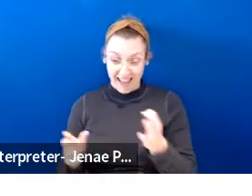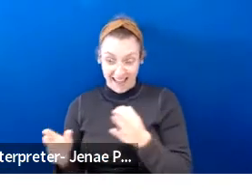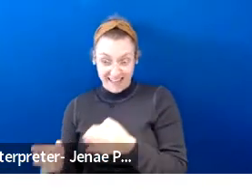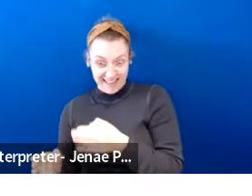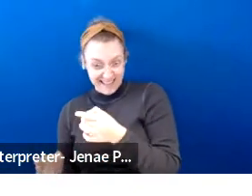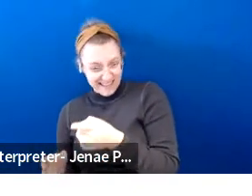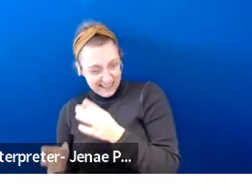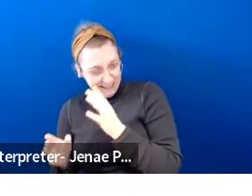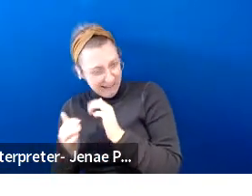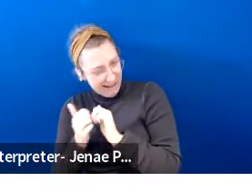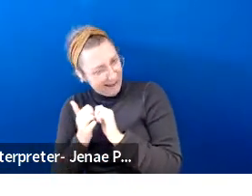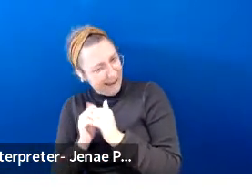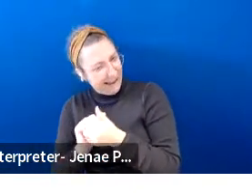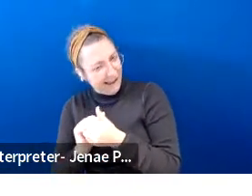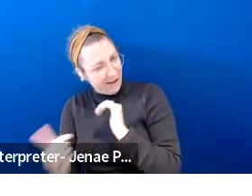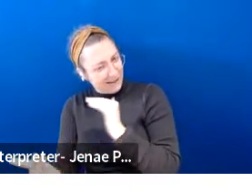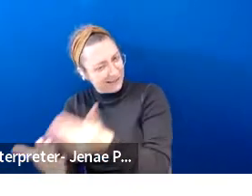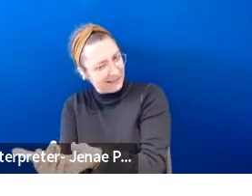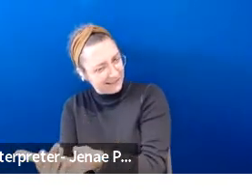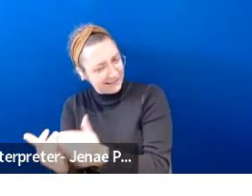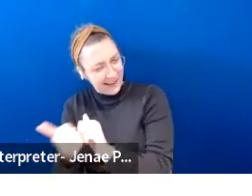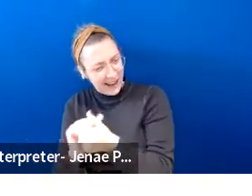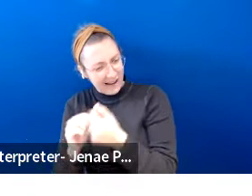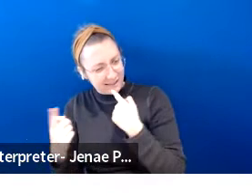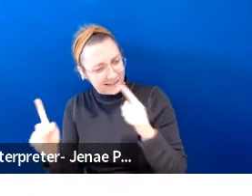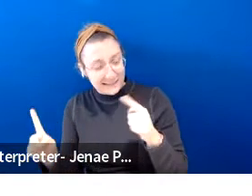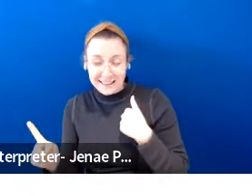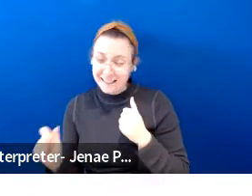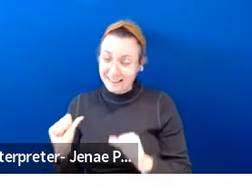how we're going to get there, how we're going to achieve this goal for the semester because things are so uncertain.